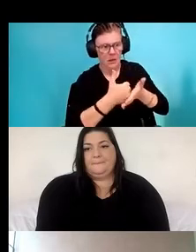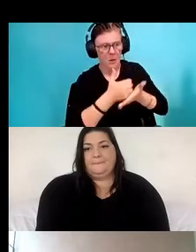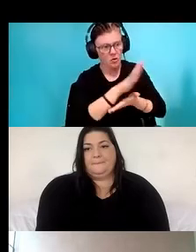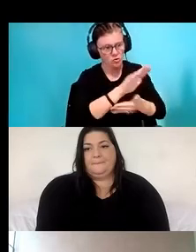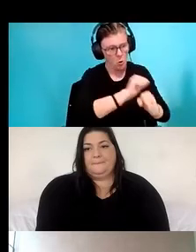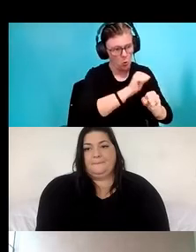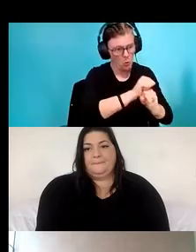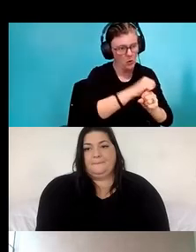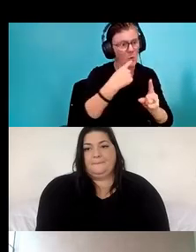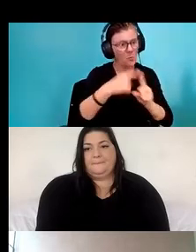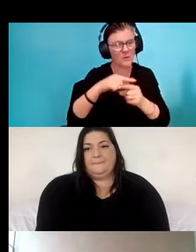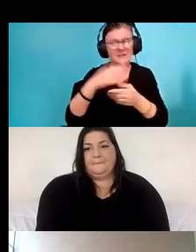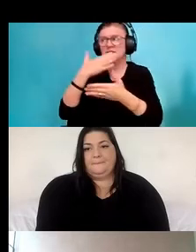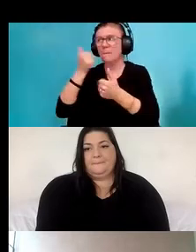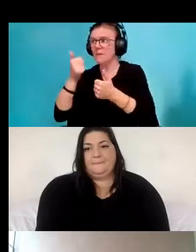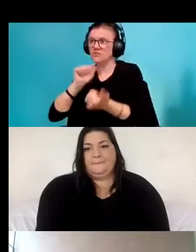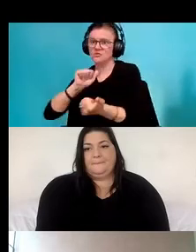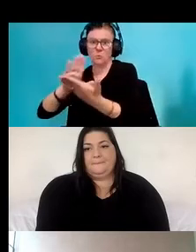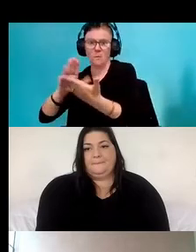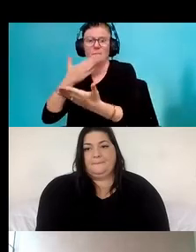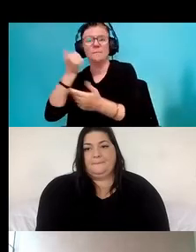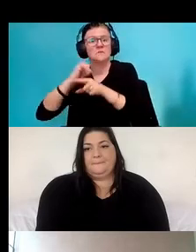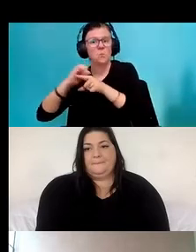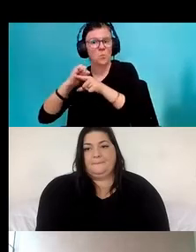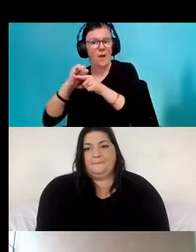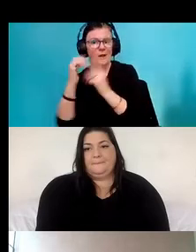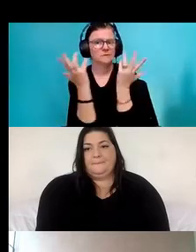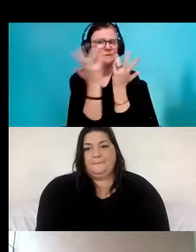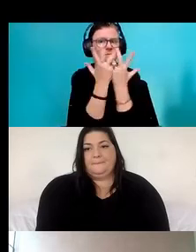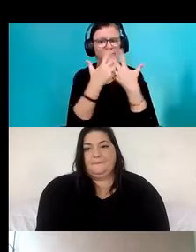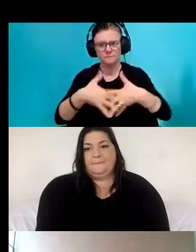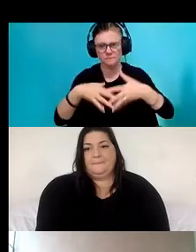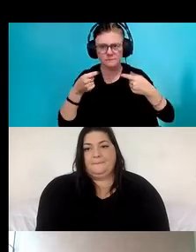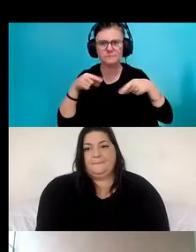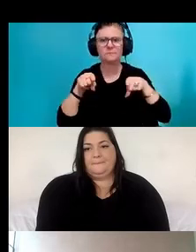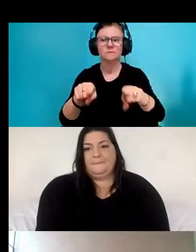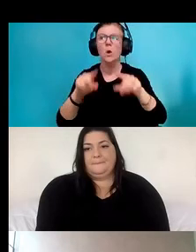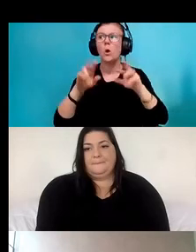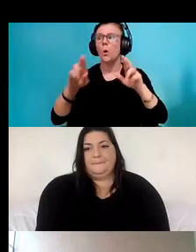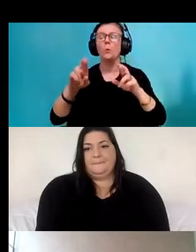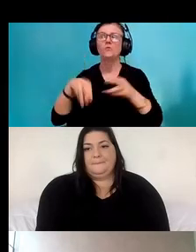known approaches that are out there and make the greatest possible impact with the federal funds